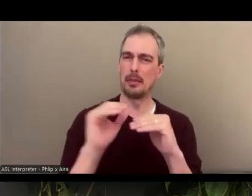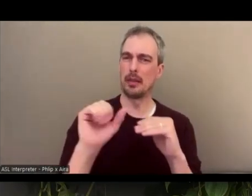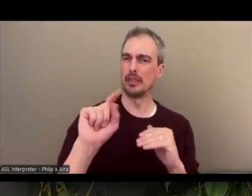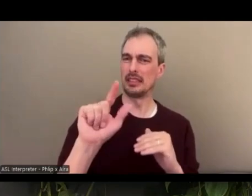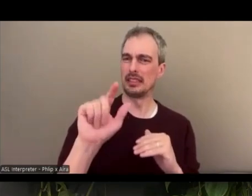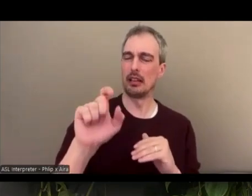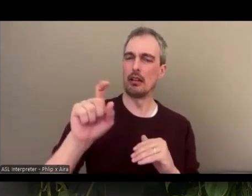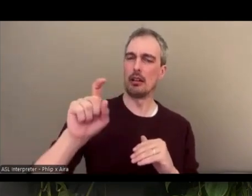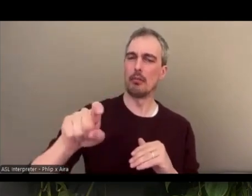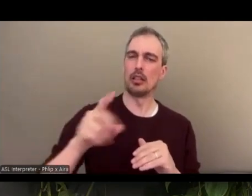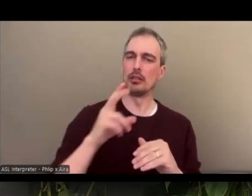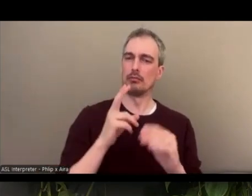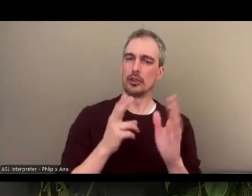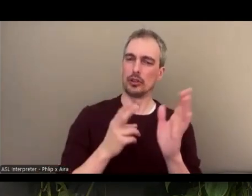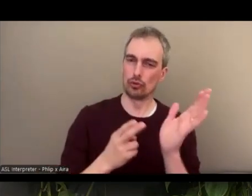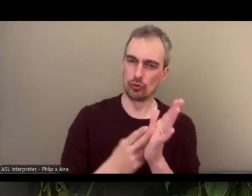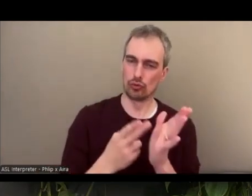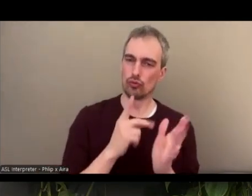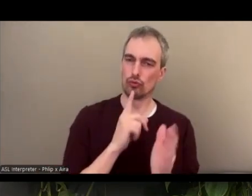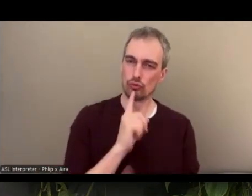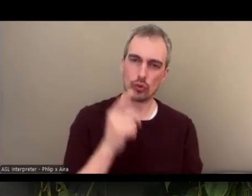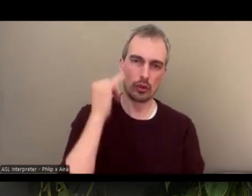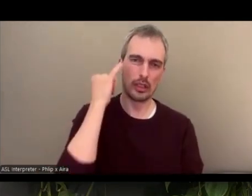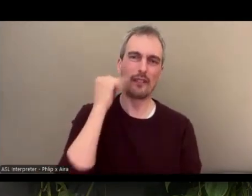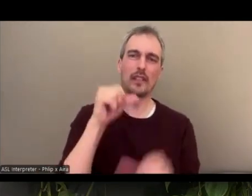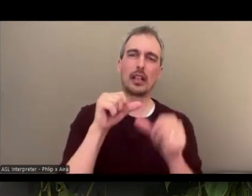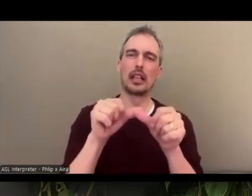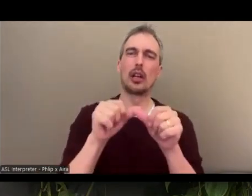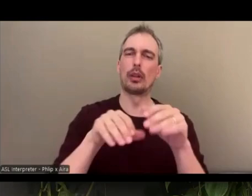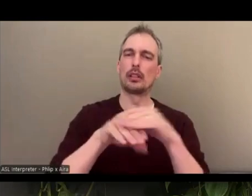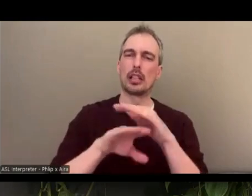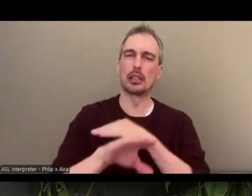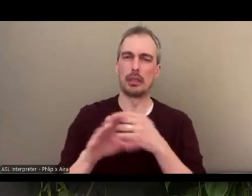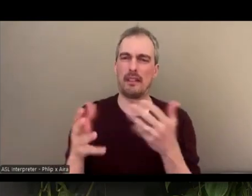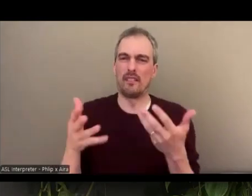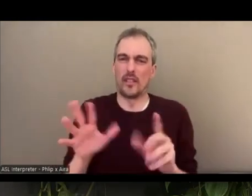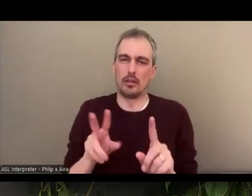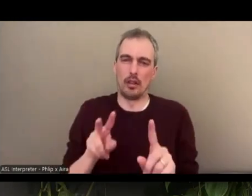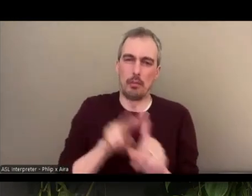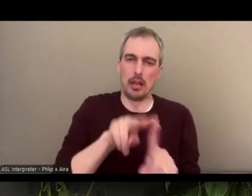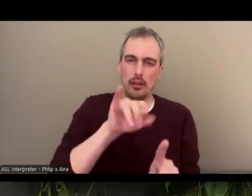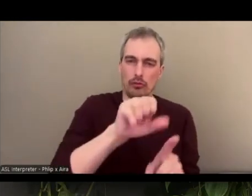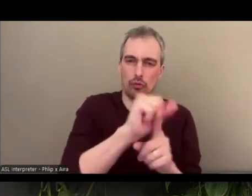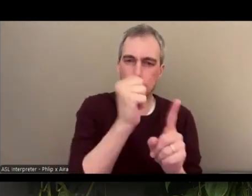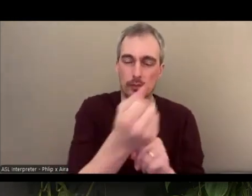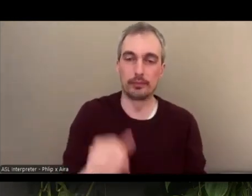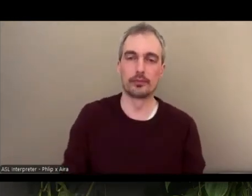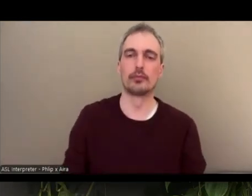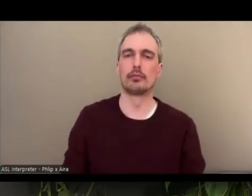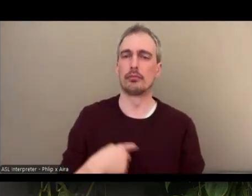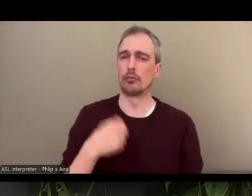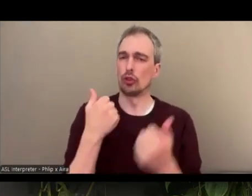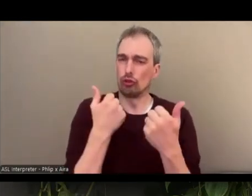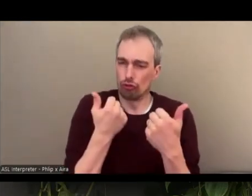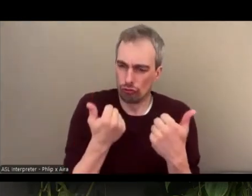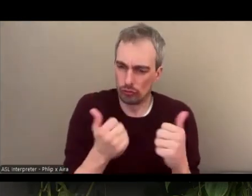continuous accessibility is applied. So I was trying to be very conservative about my estimates of what the actual impact was.